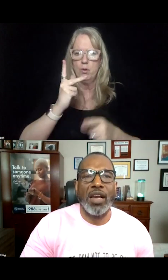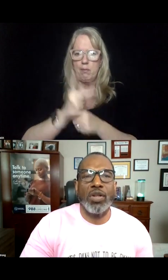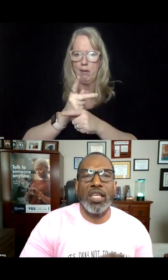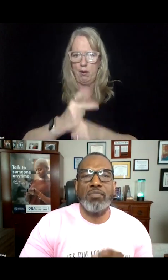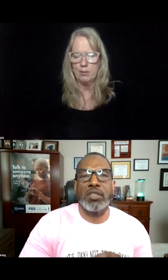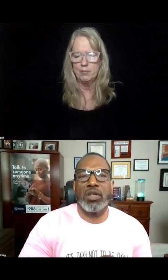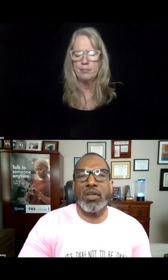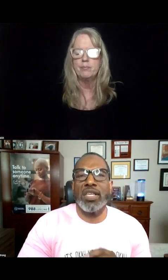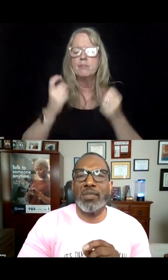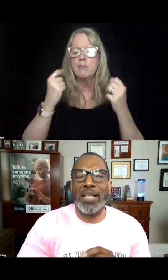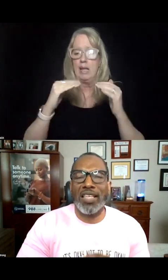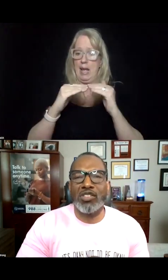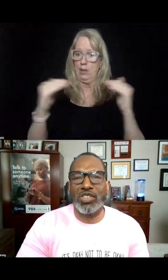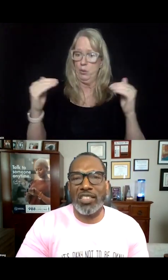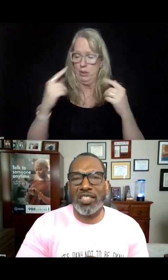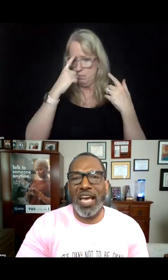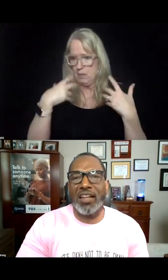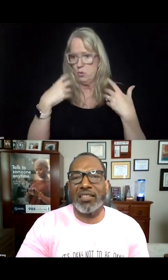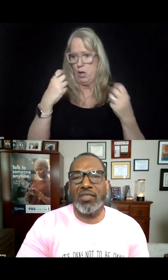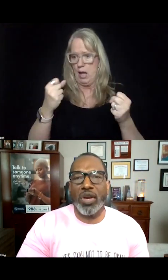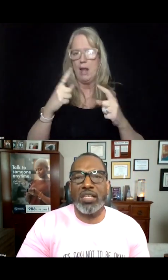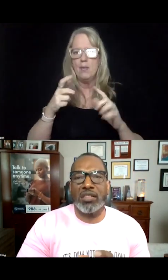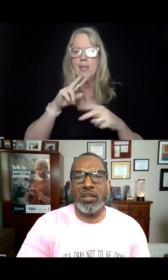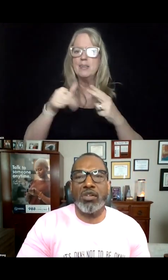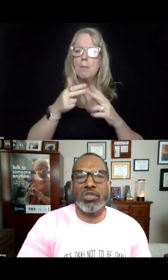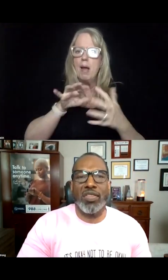EQUITY AND MENTAL HEALTH IS ABOUT THE INTERSECTIONALITY ABOUT